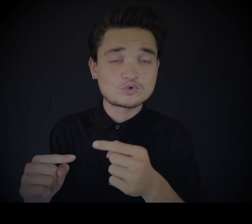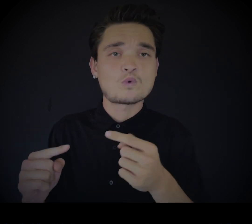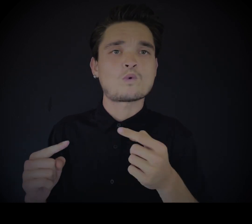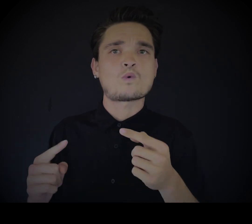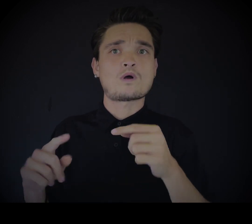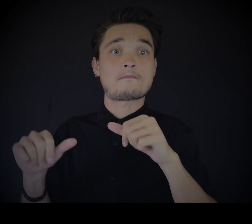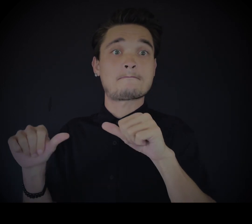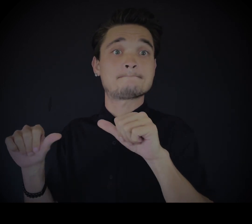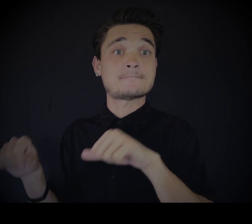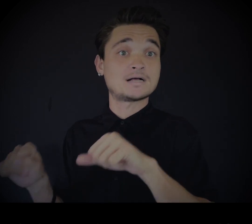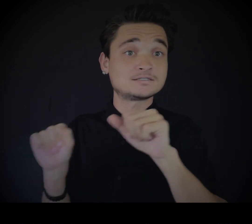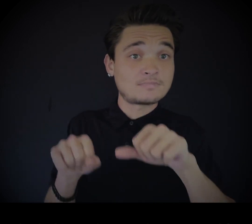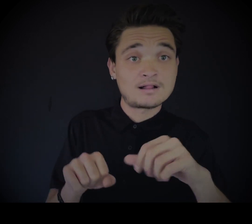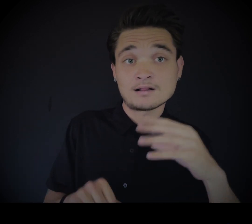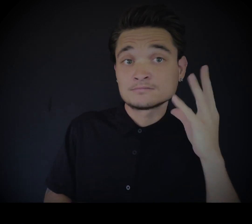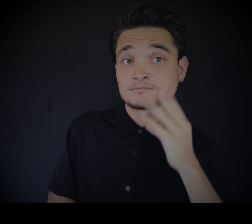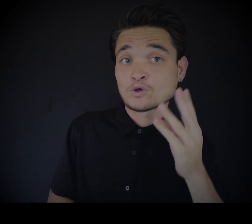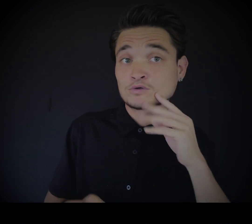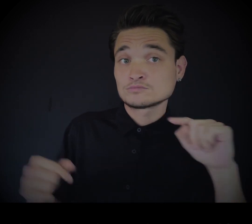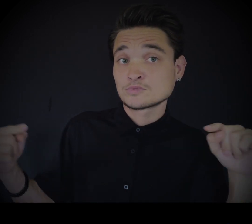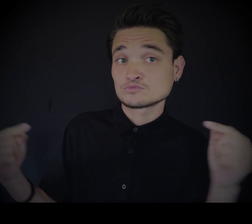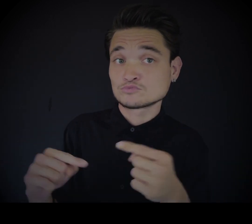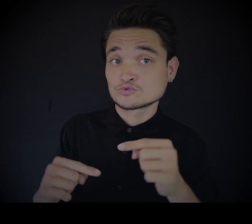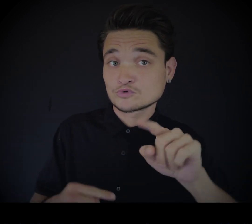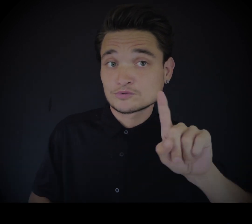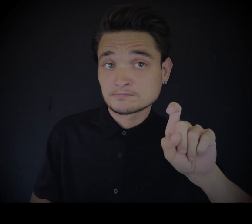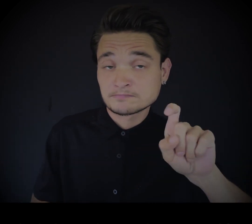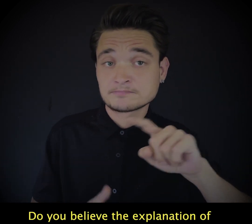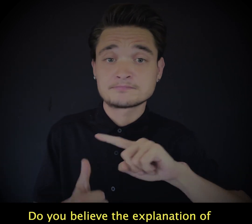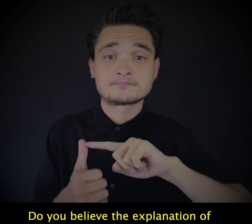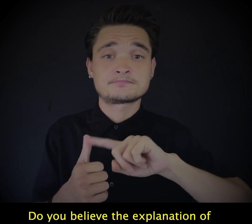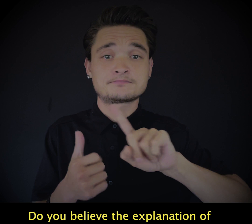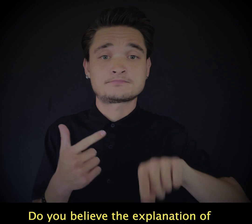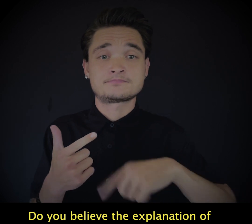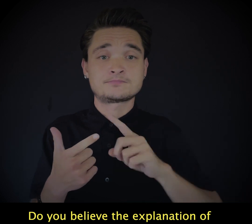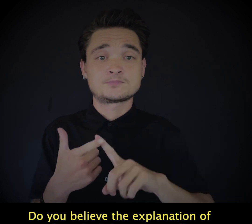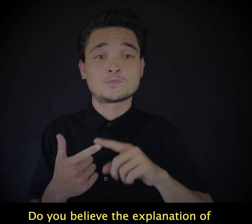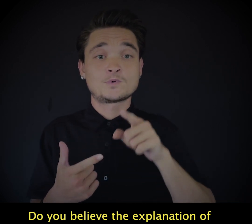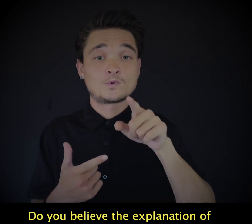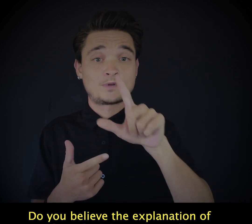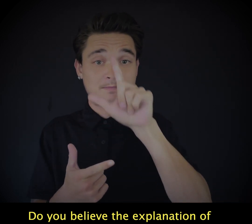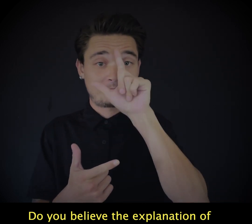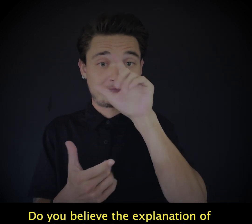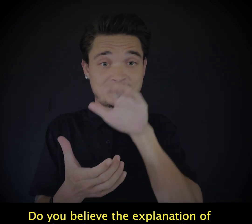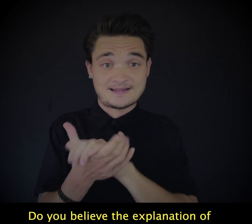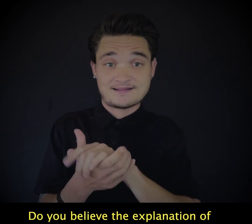Was the individual injured or was there potential for injury? Do you believe the explanation of how the injury occurred?